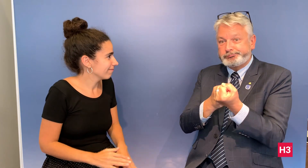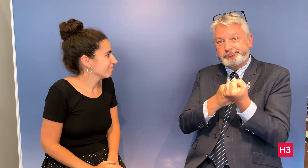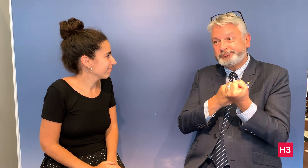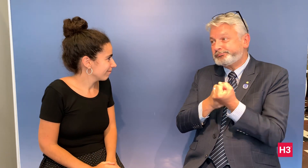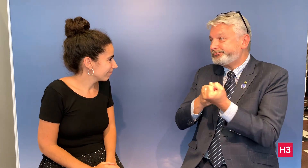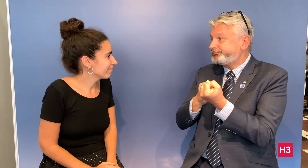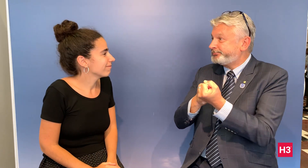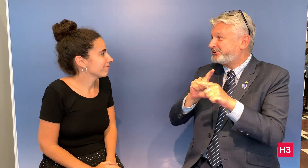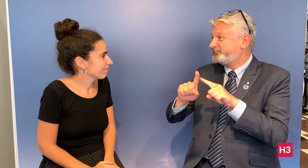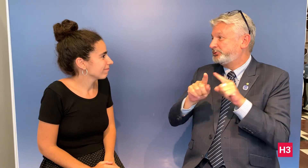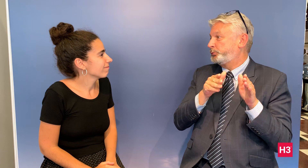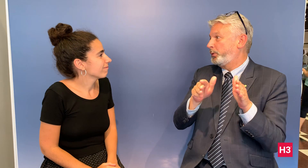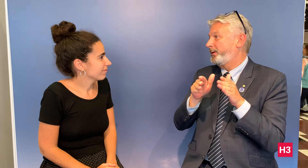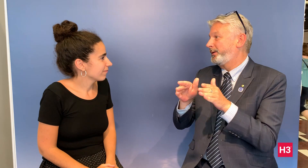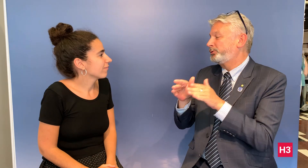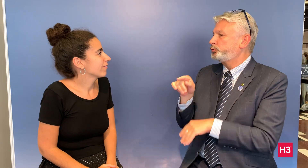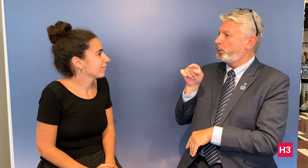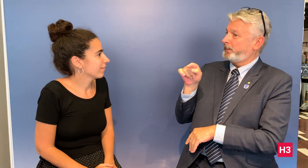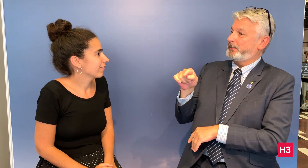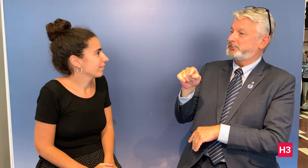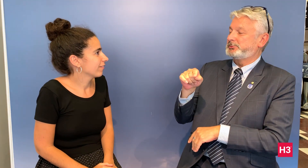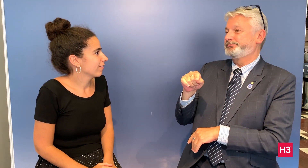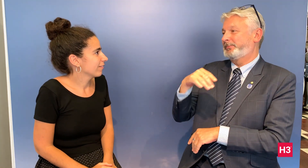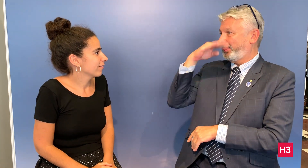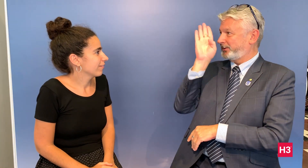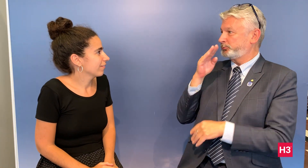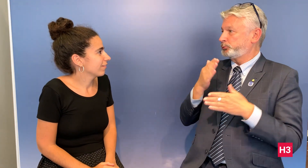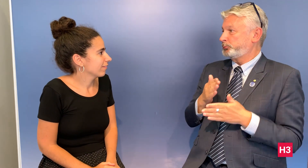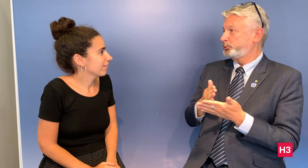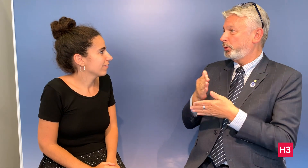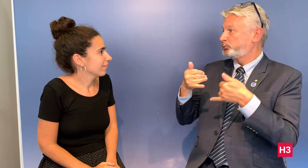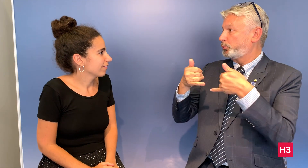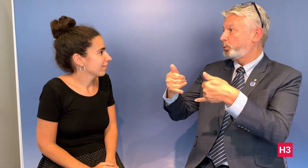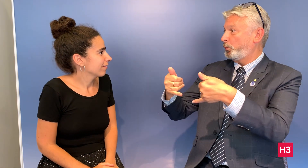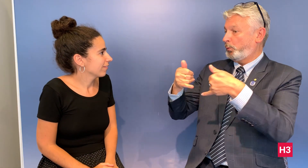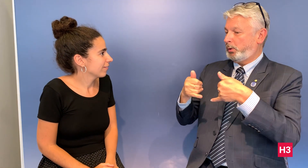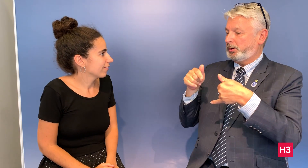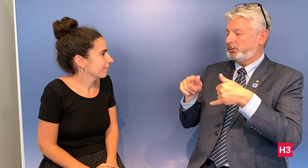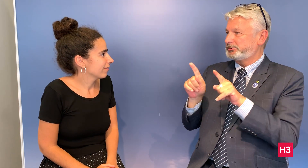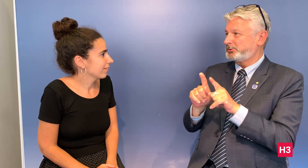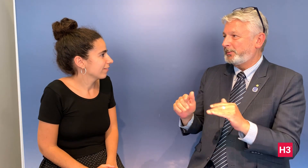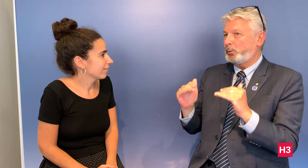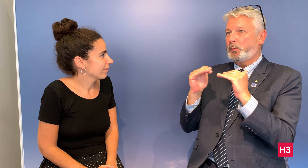Getting the Liisa Kauppinen Award is equivalent to the UN Prize